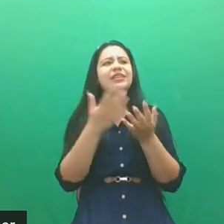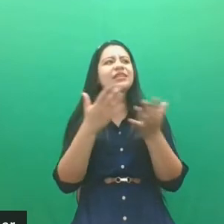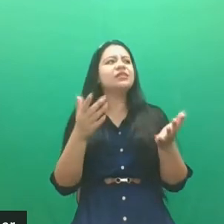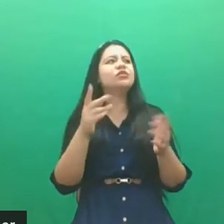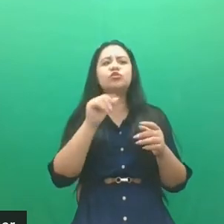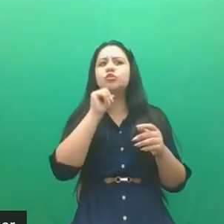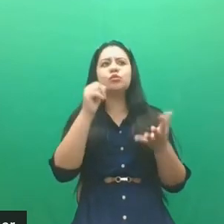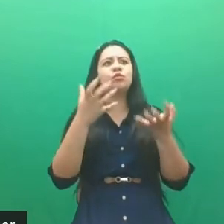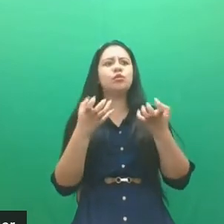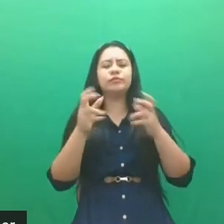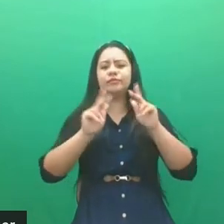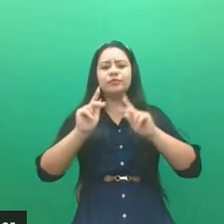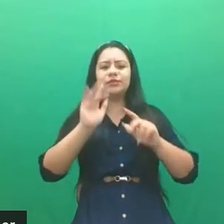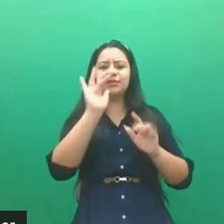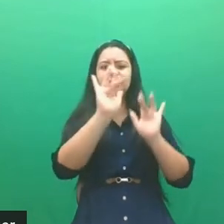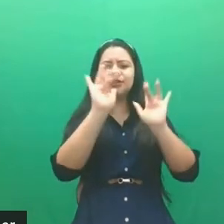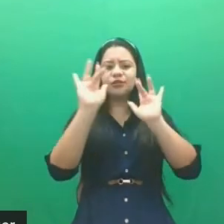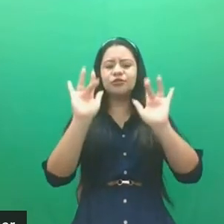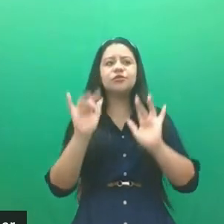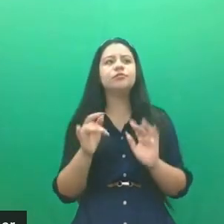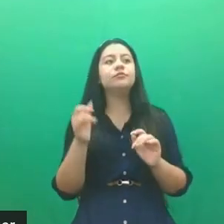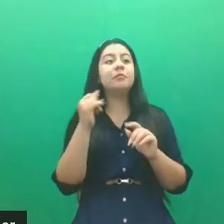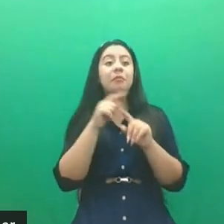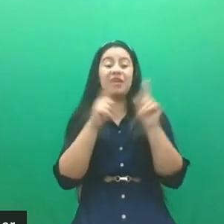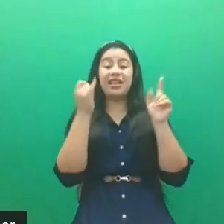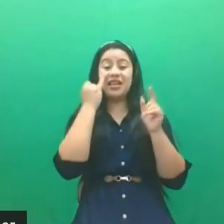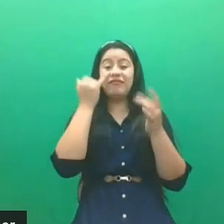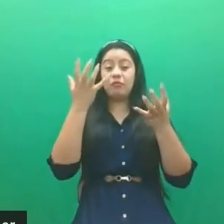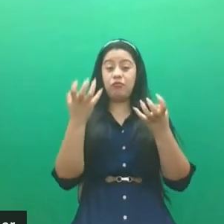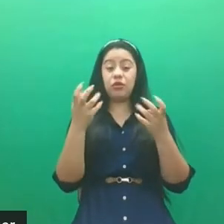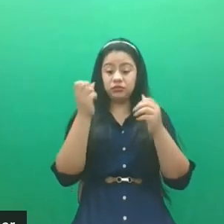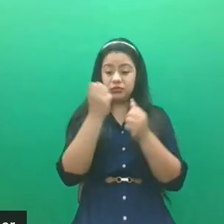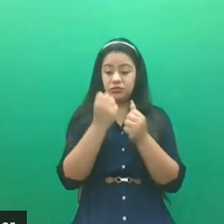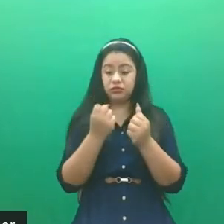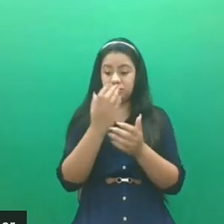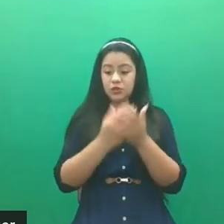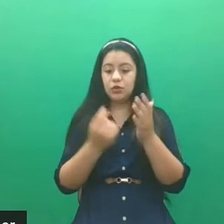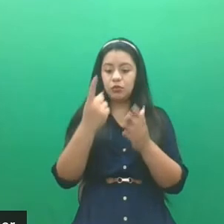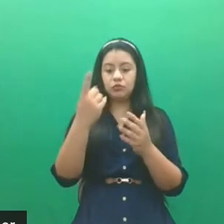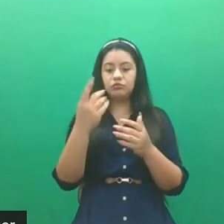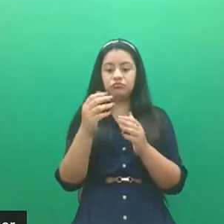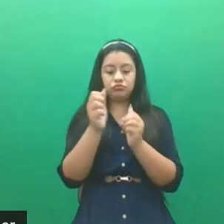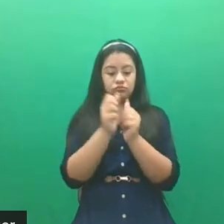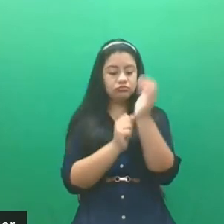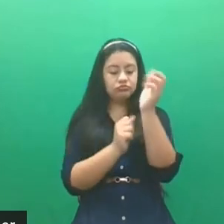but if you're happy to have somebody wear some you know art gloves like preservation gloves, and then